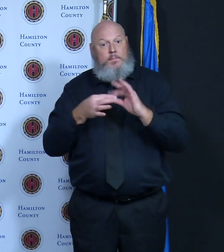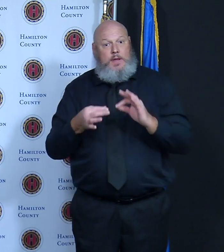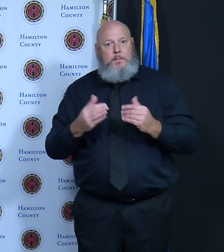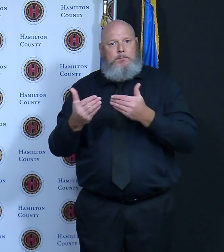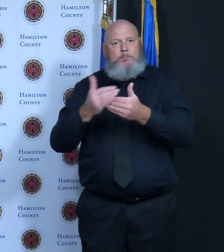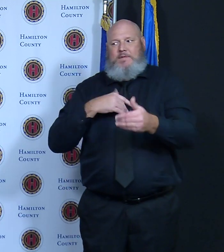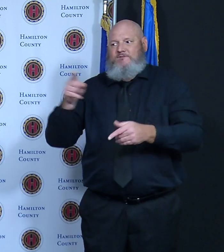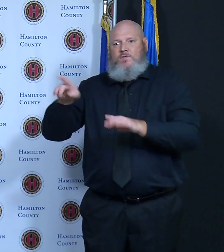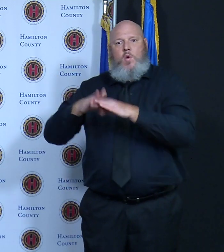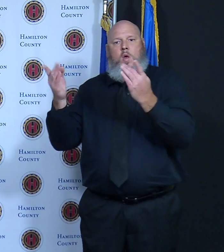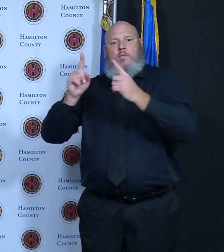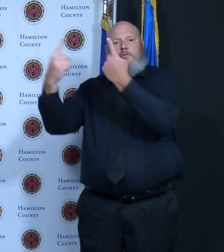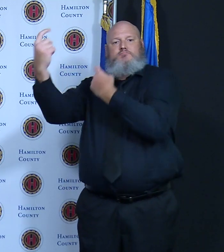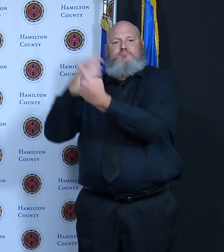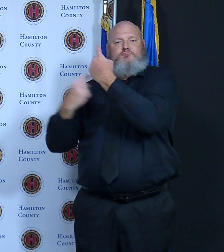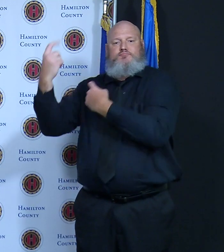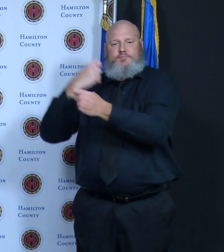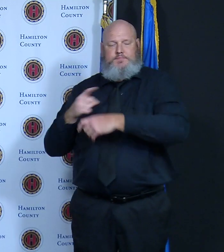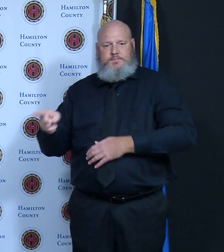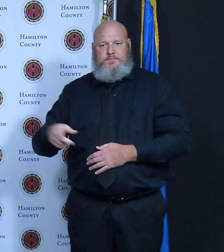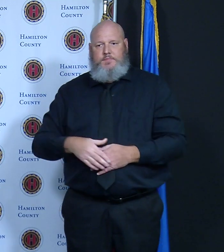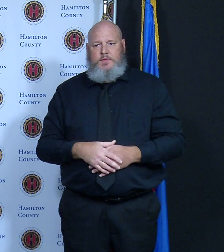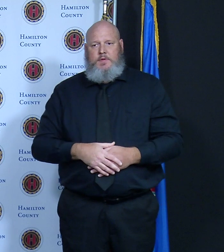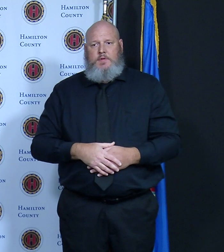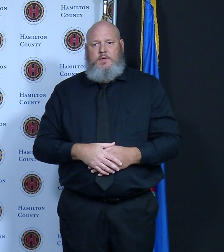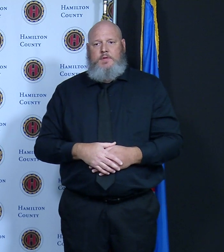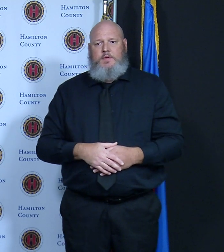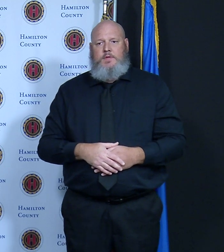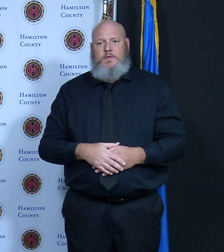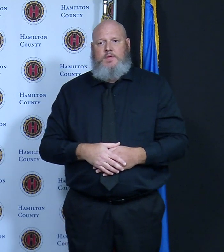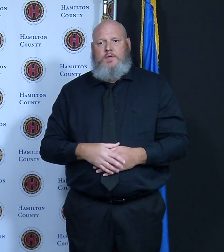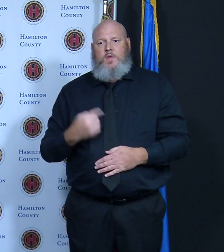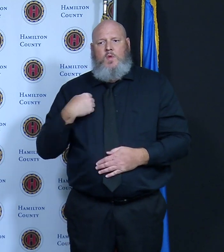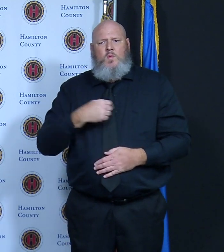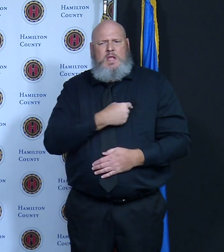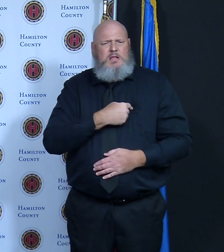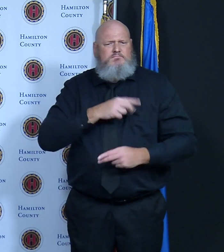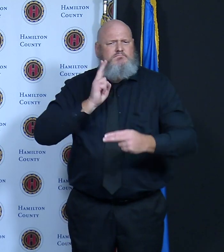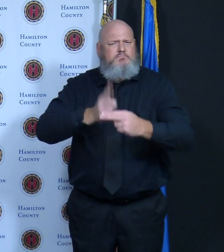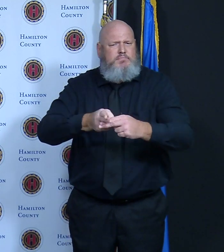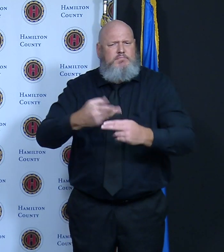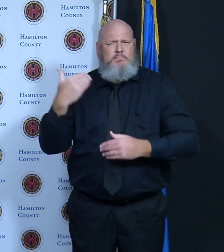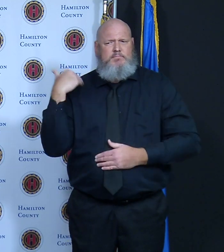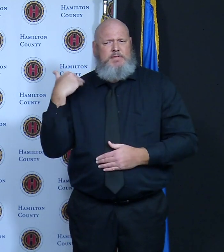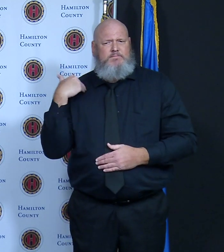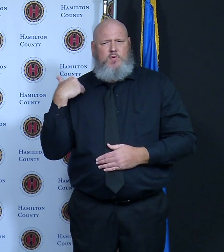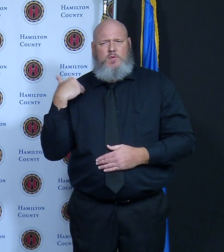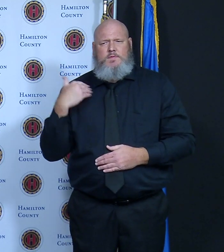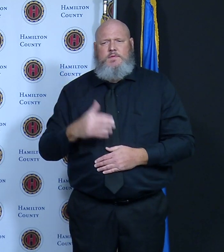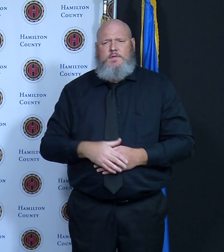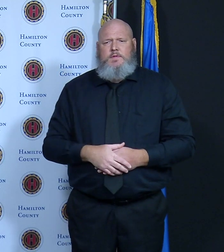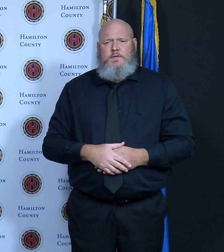that are at a previous briefing but the state of Ohio has expanded our capacity